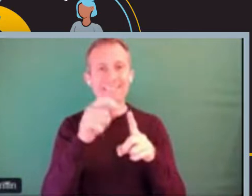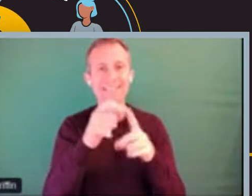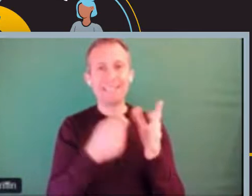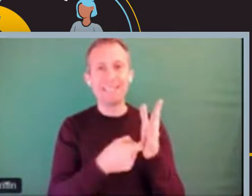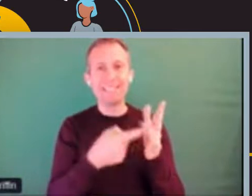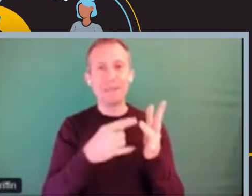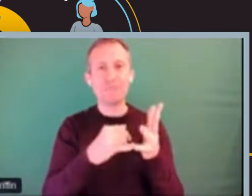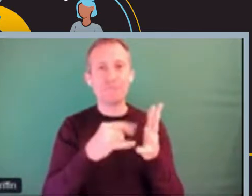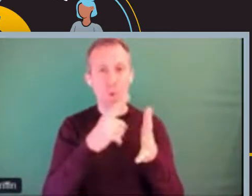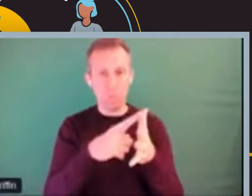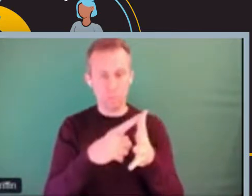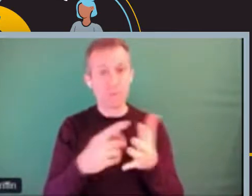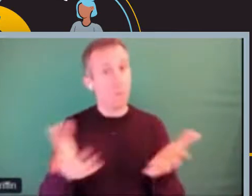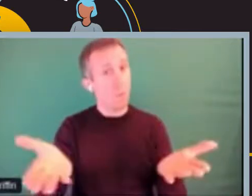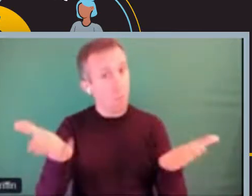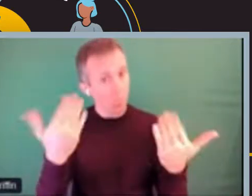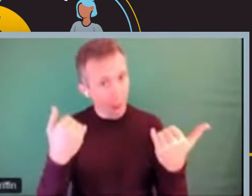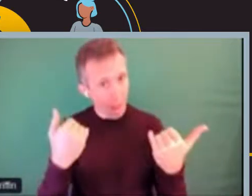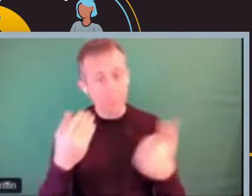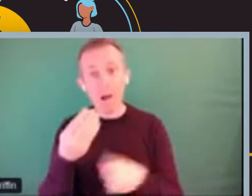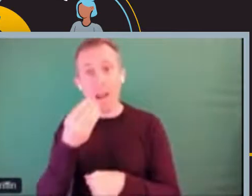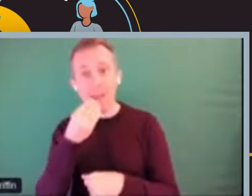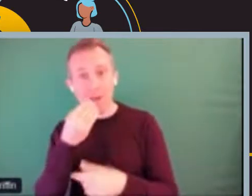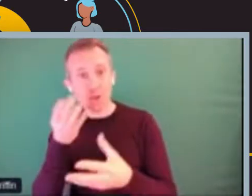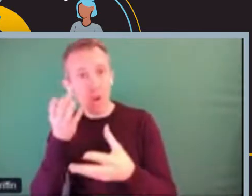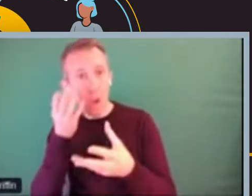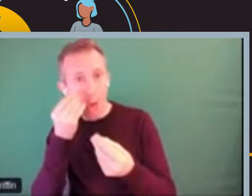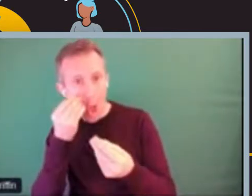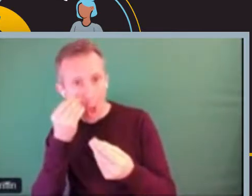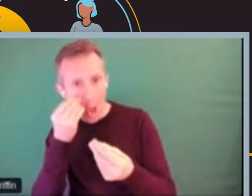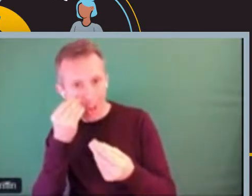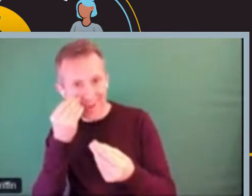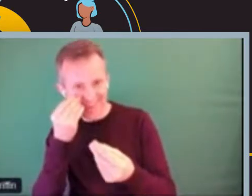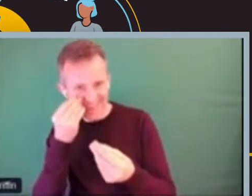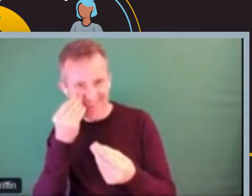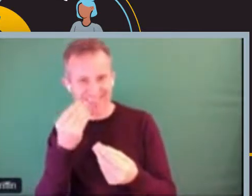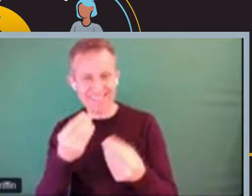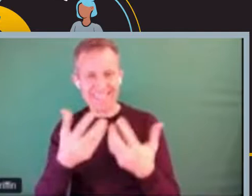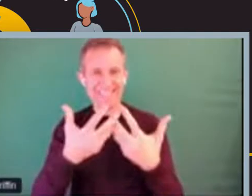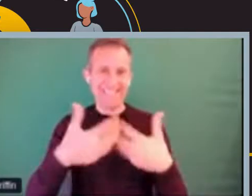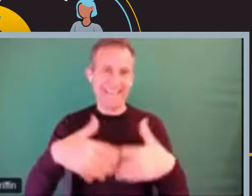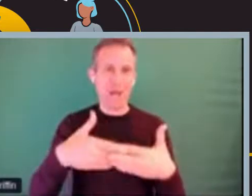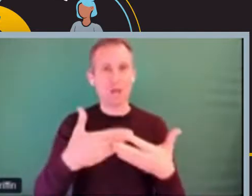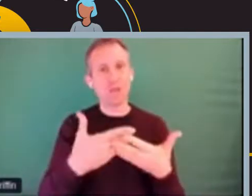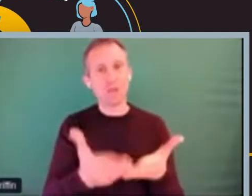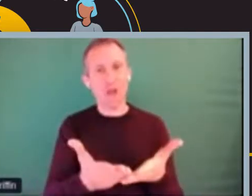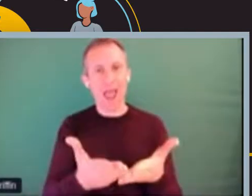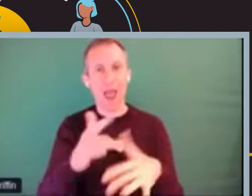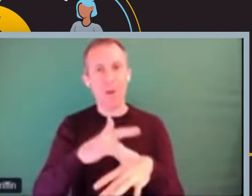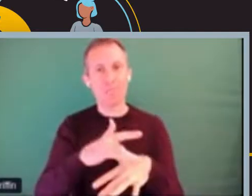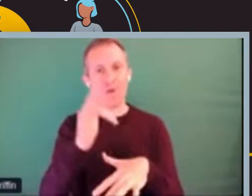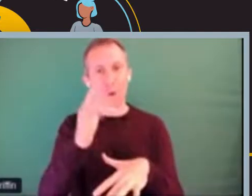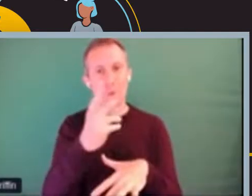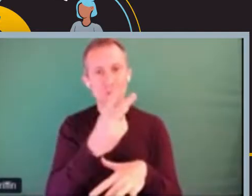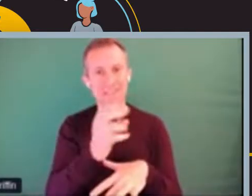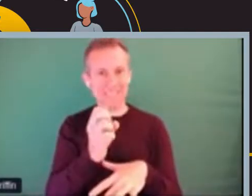Welcome to this Lunch and Learn at TechShare Pro 2022 titled, “Making Accessibility Simpler